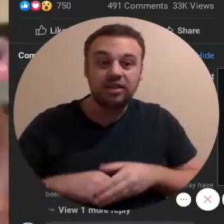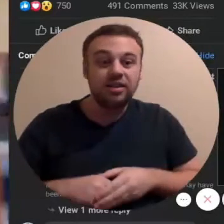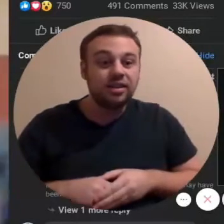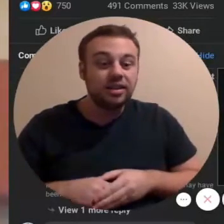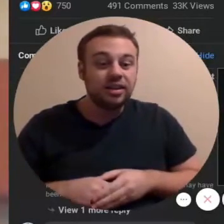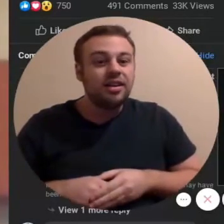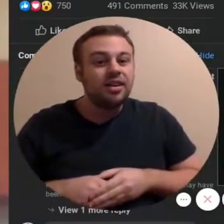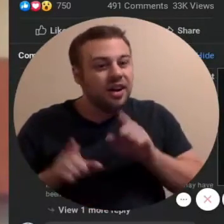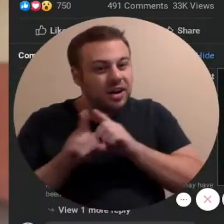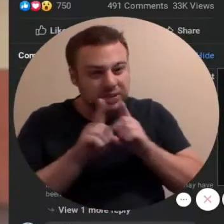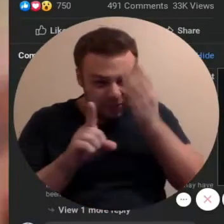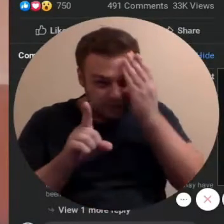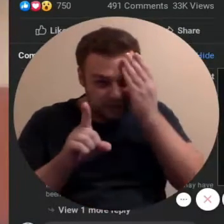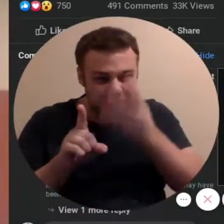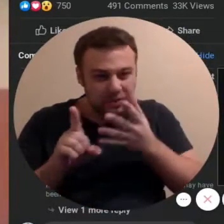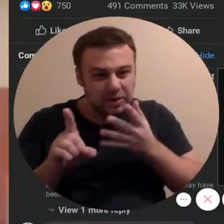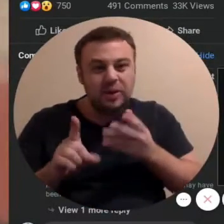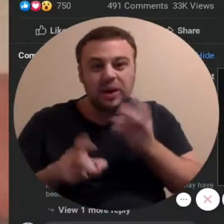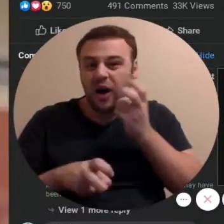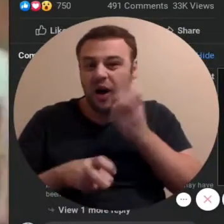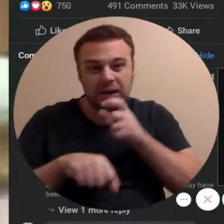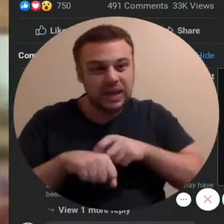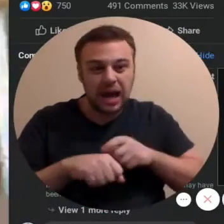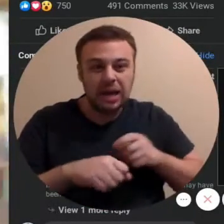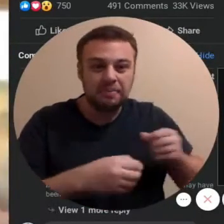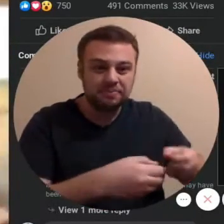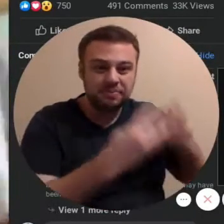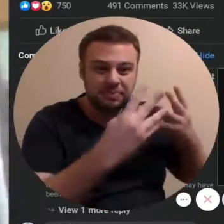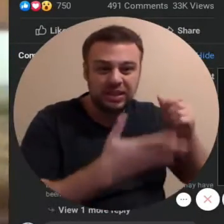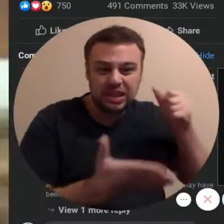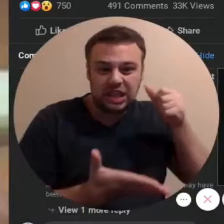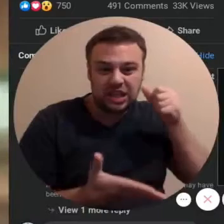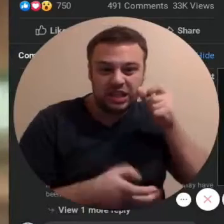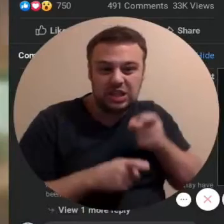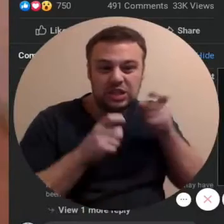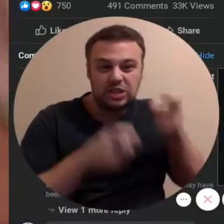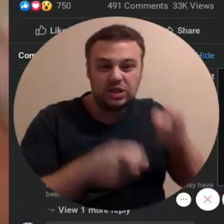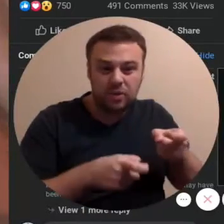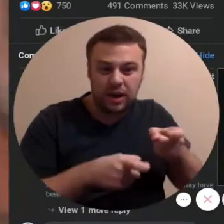Facebook page. Oh Crystal just said she could hear us before. Ahhh, I should not have stopped,